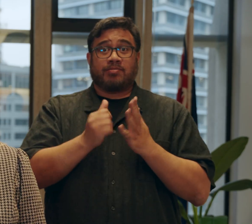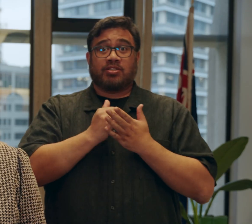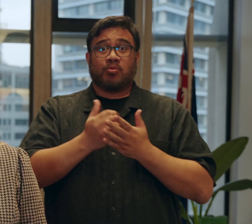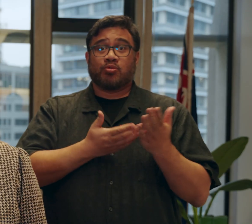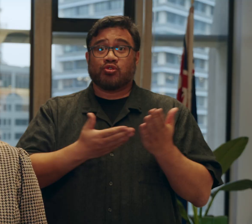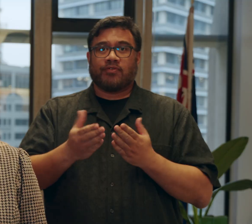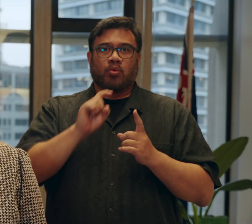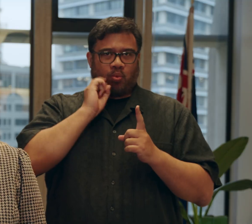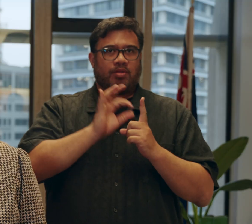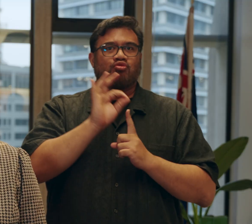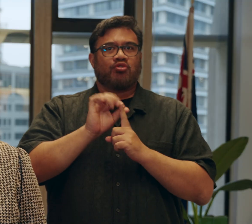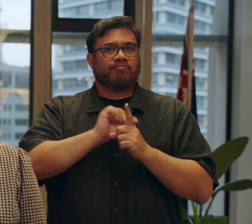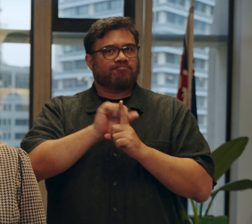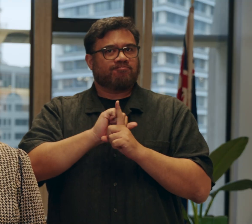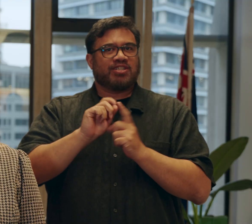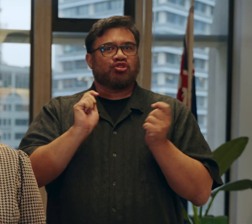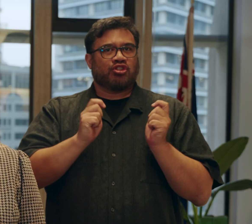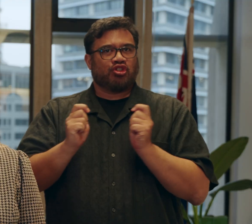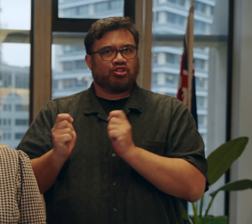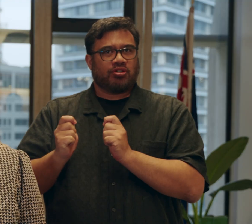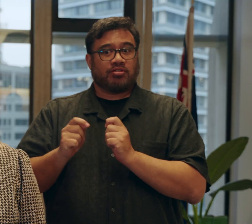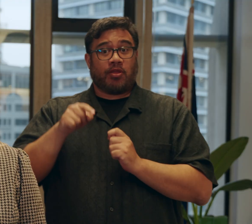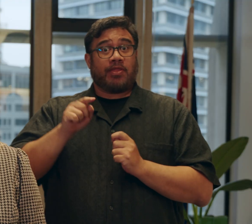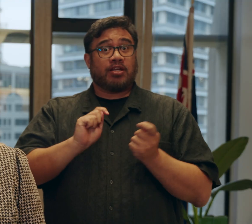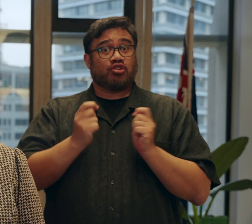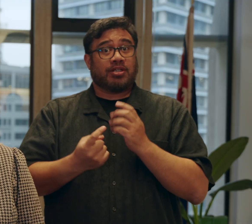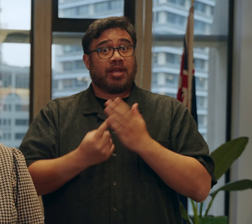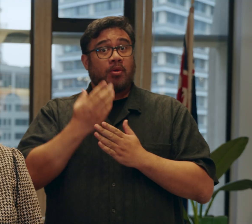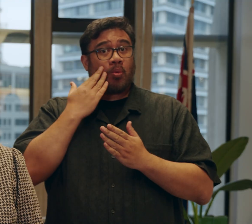Support Services, which will be rolled out from early next year.